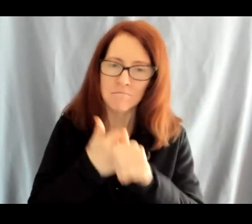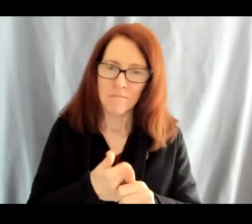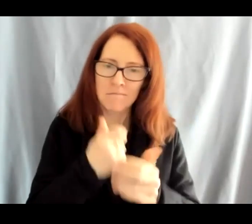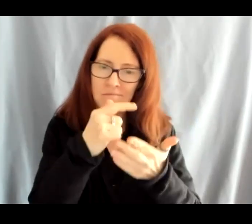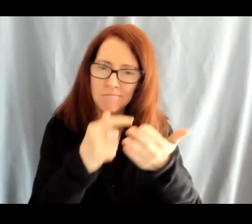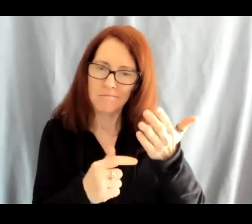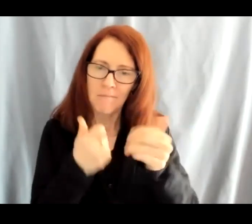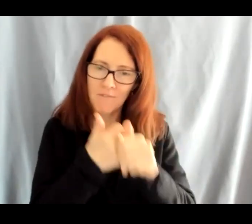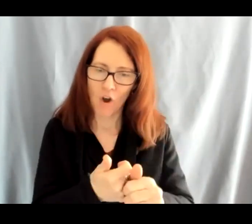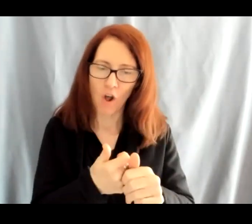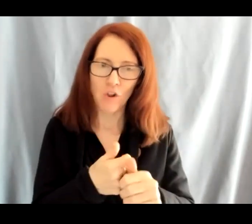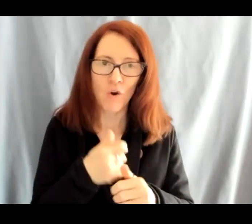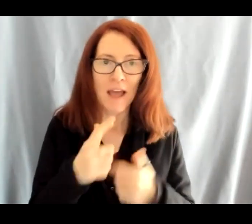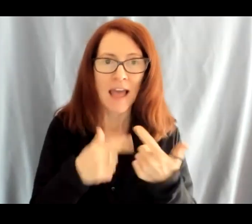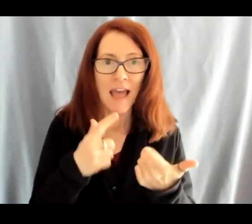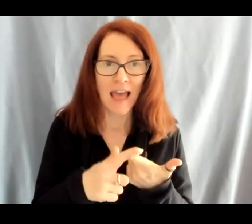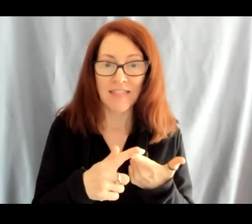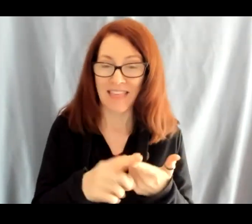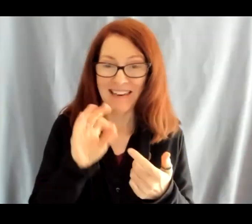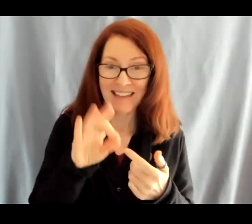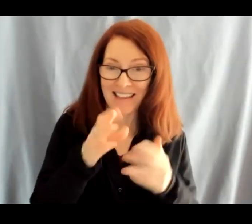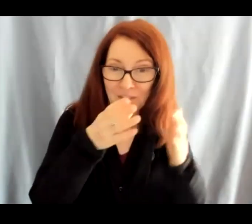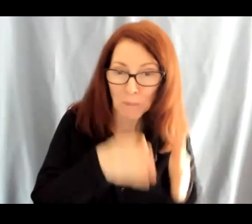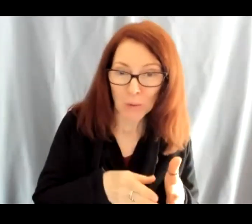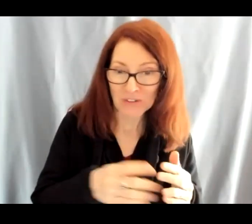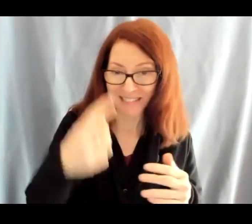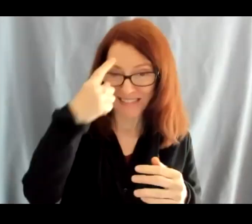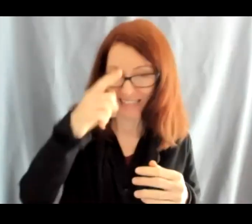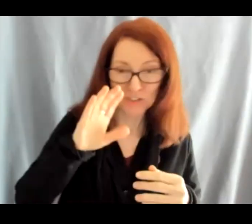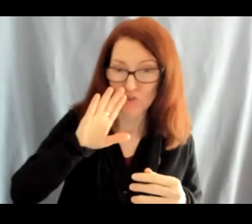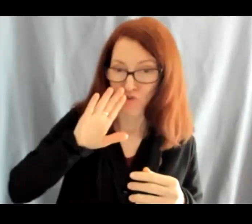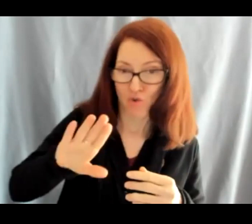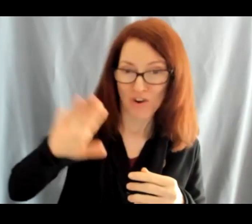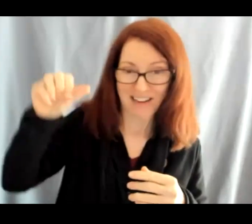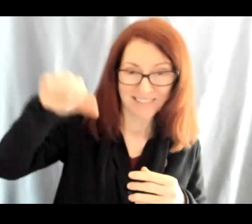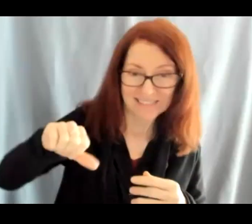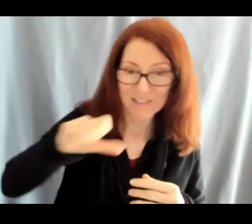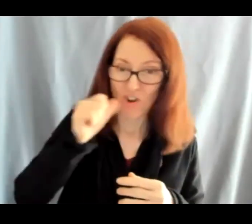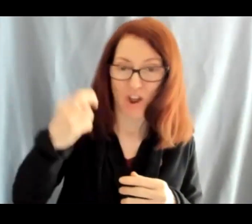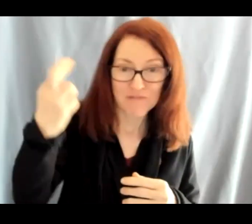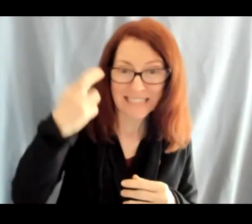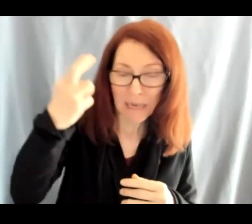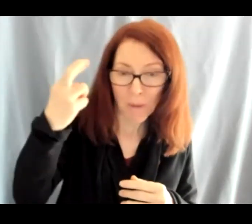individual thinks that your reasons for denial are unreasonable and they you know bring a complaint